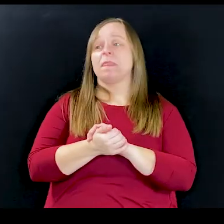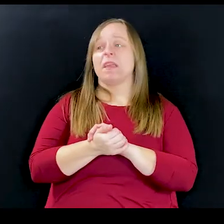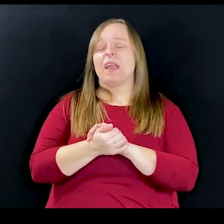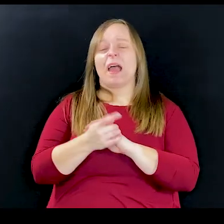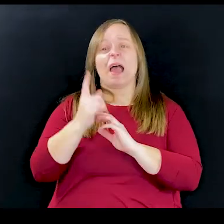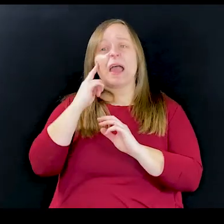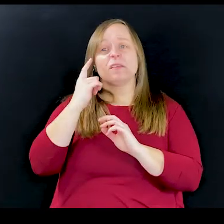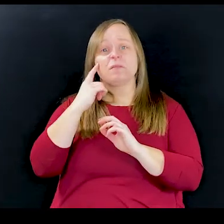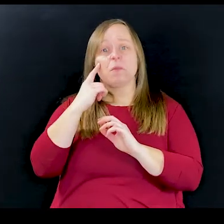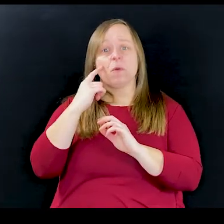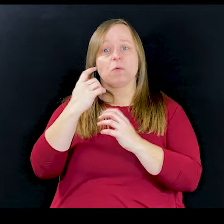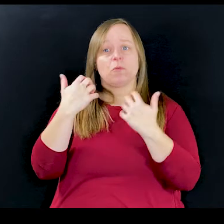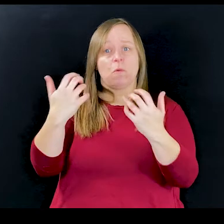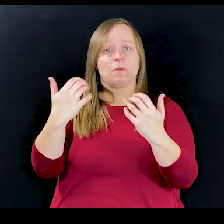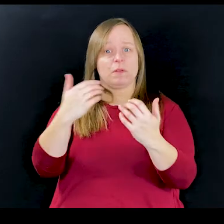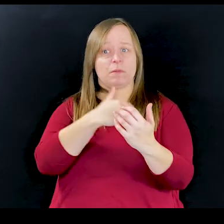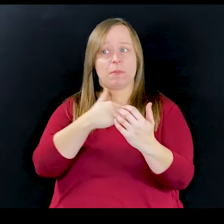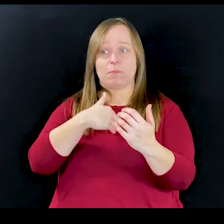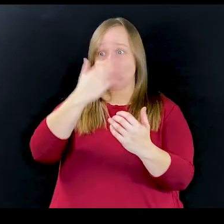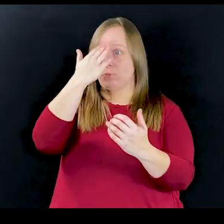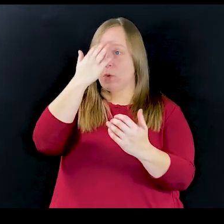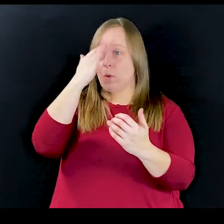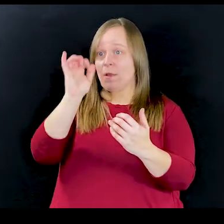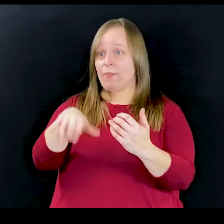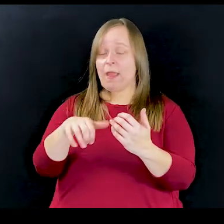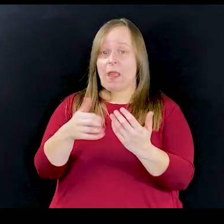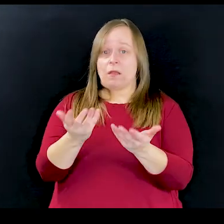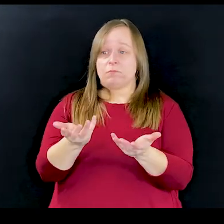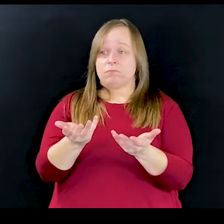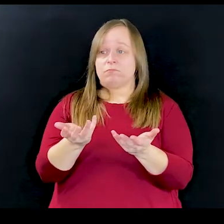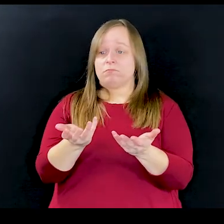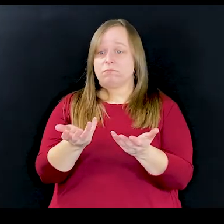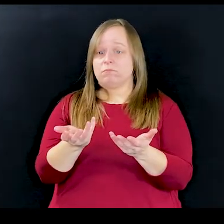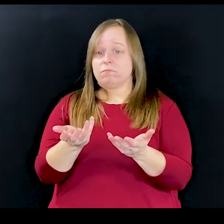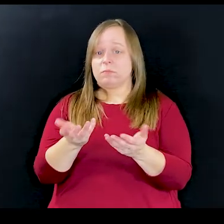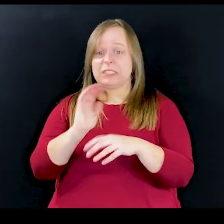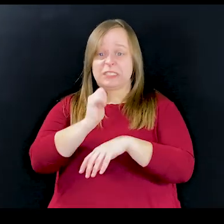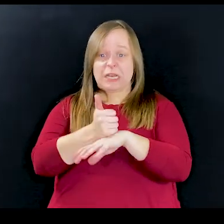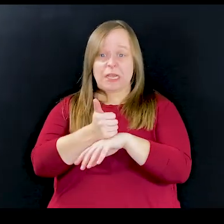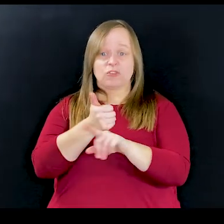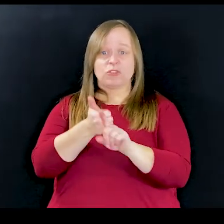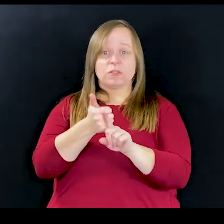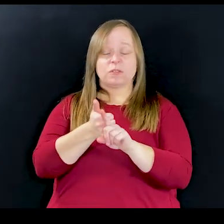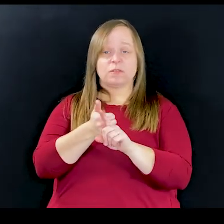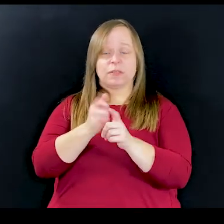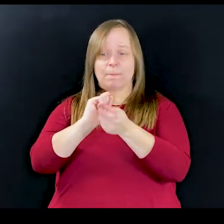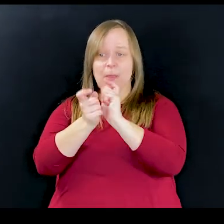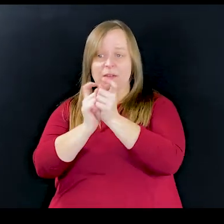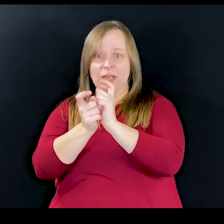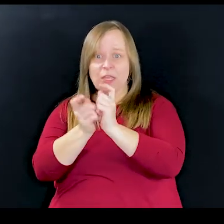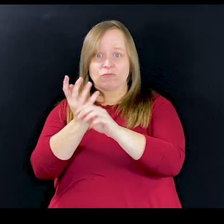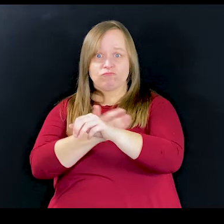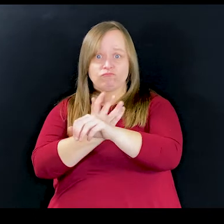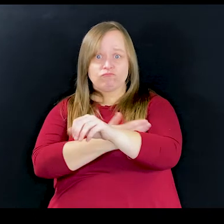And I suppose our audience members should be aware that as far as the stations and modifications that need to be